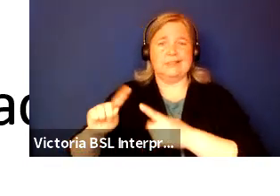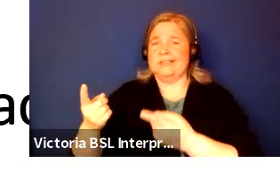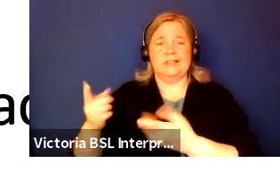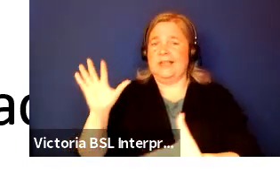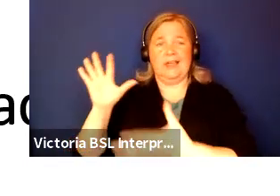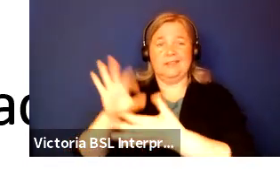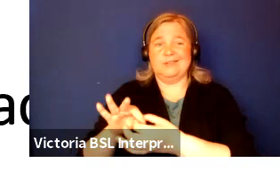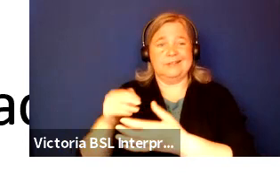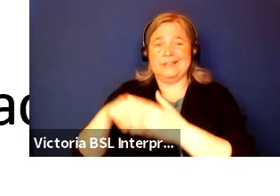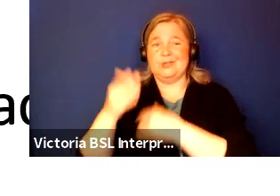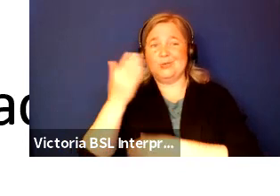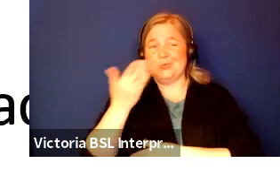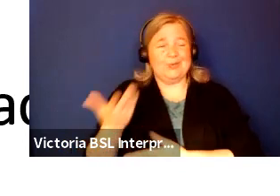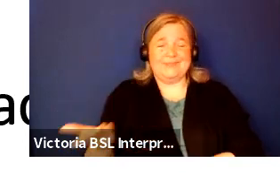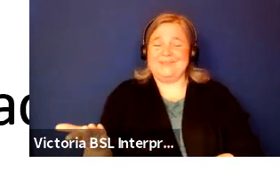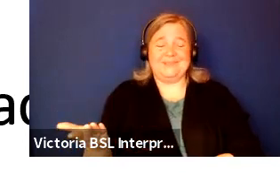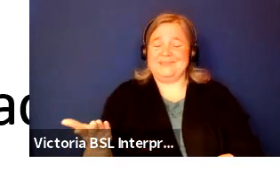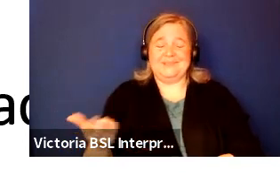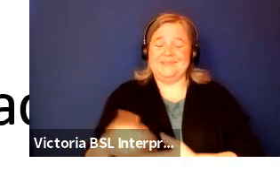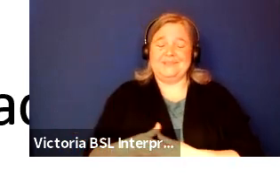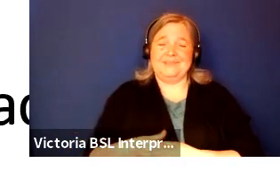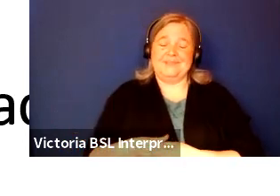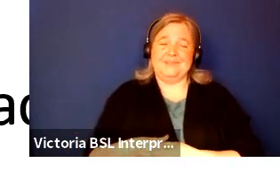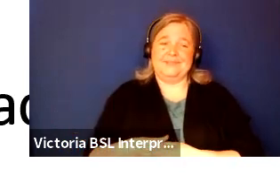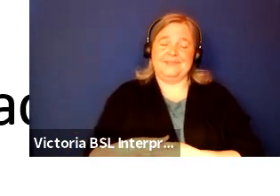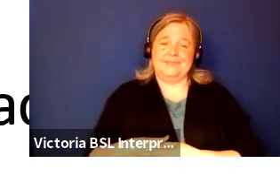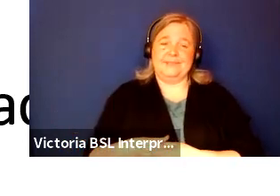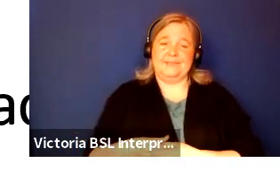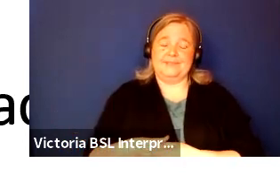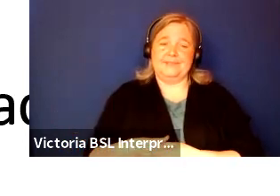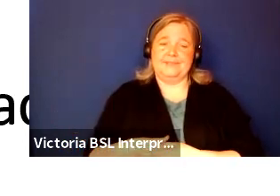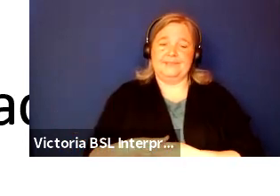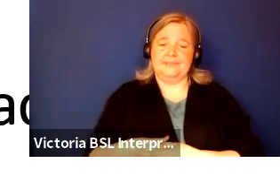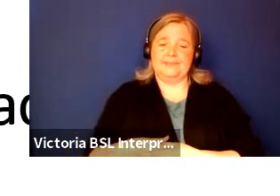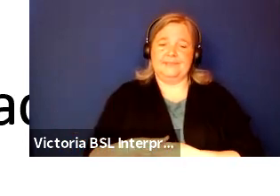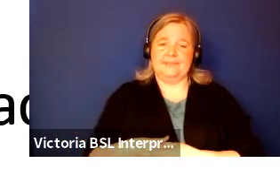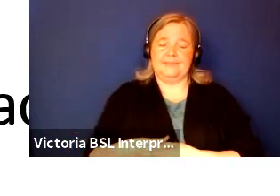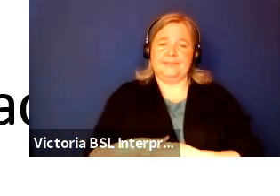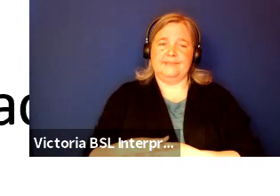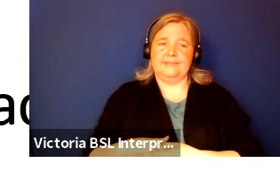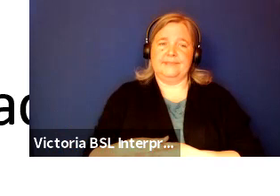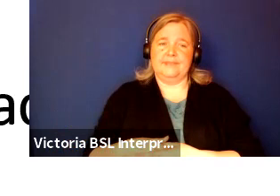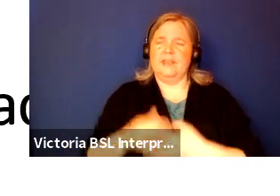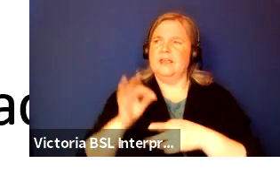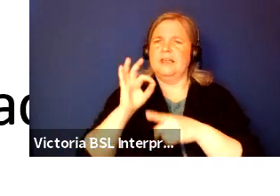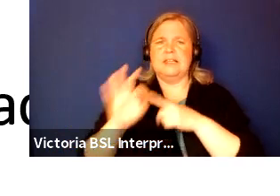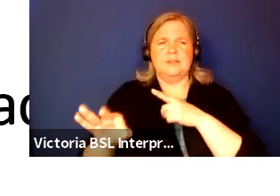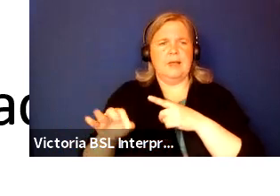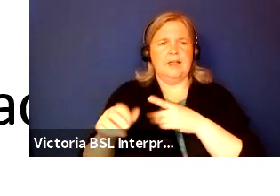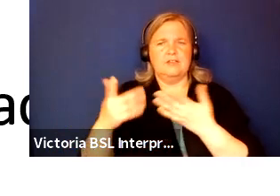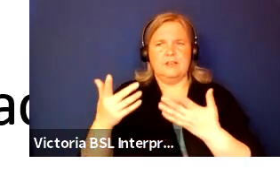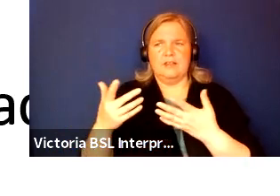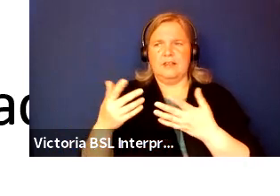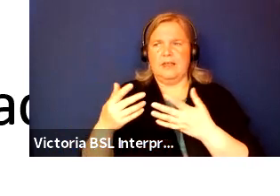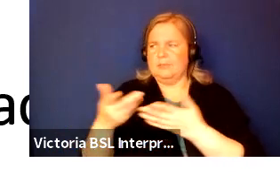And especially i am talking to who was the severely disabled,